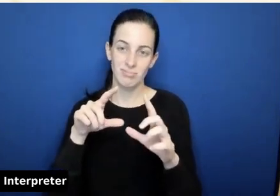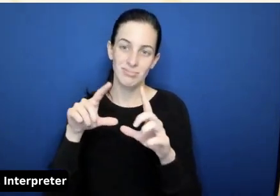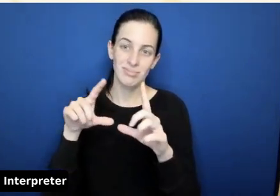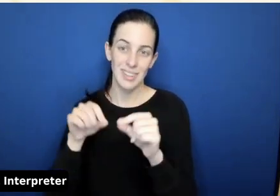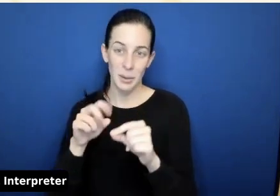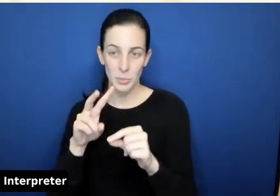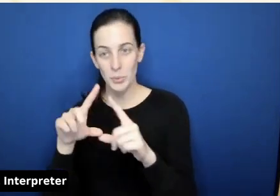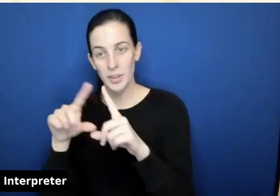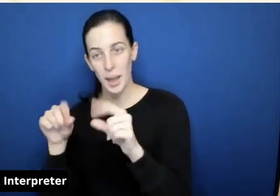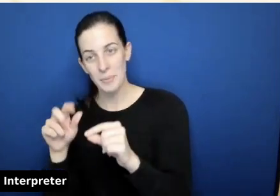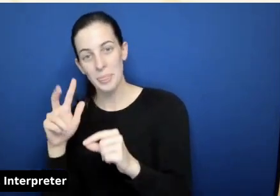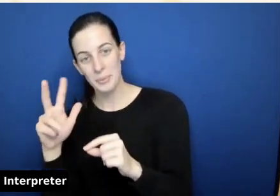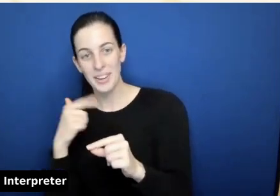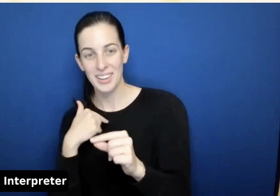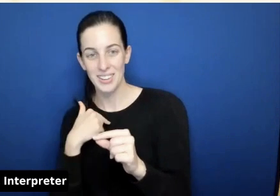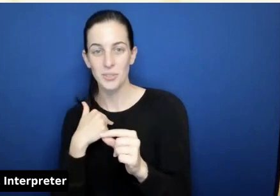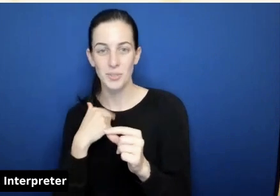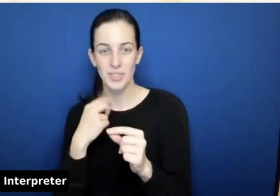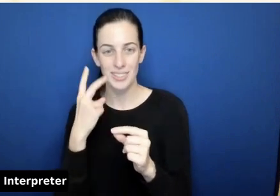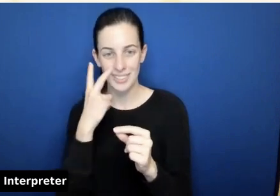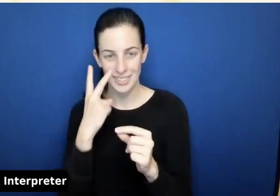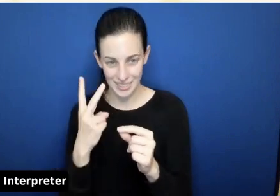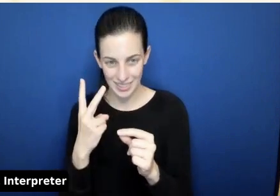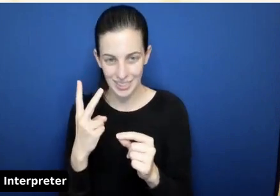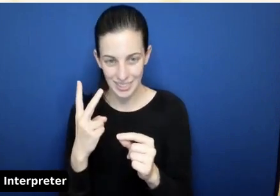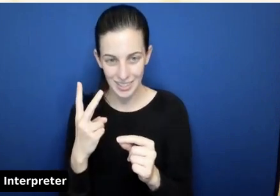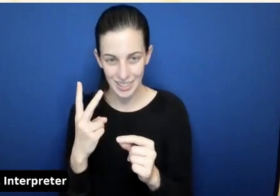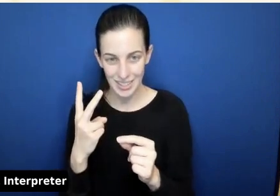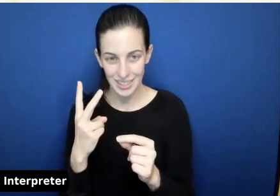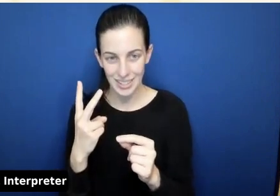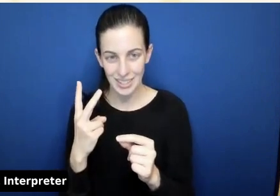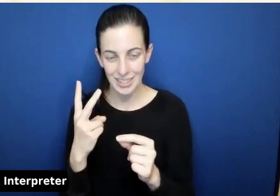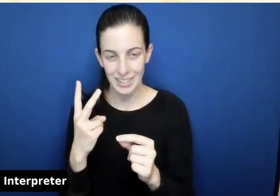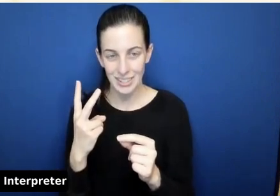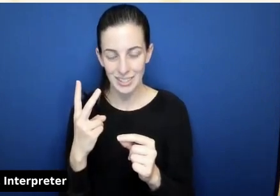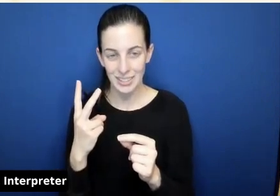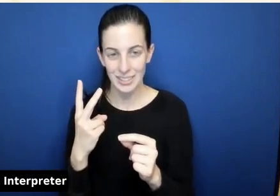So due to mishandling of aria-hidden on tab panels,